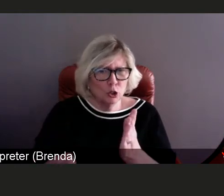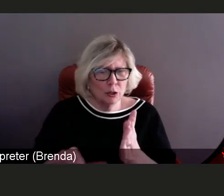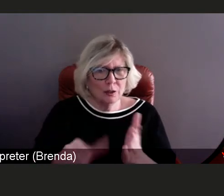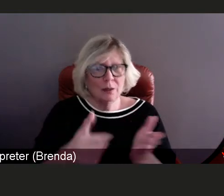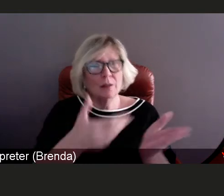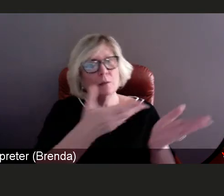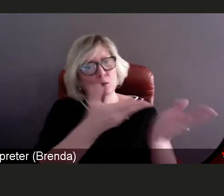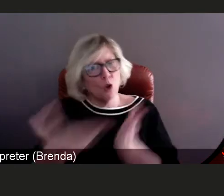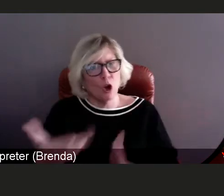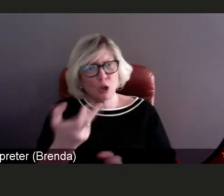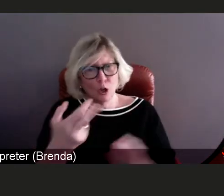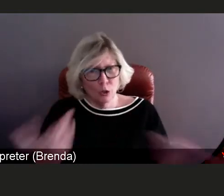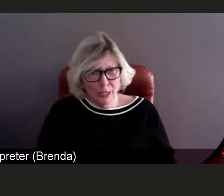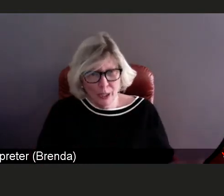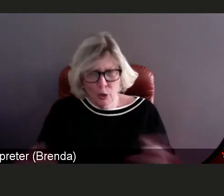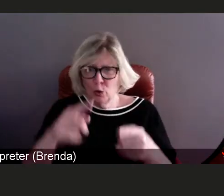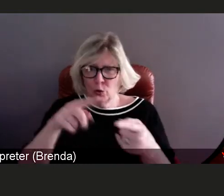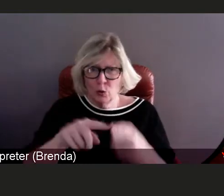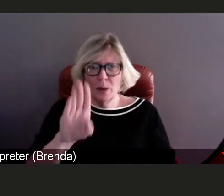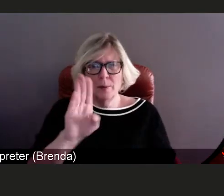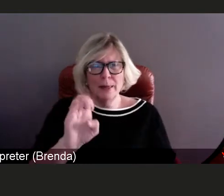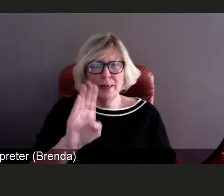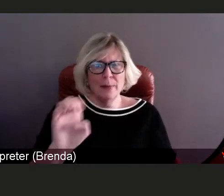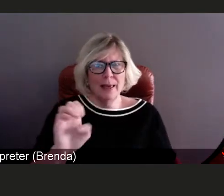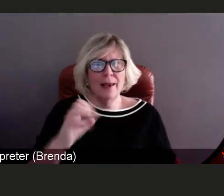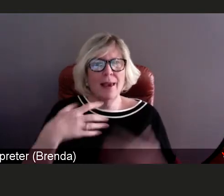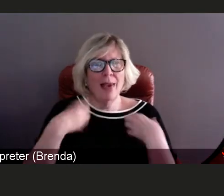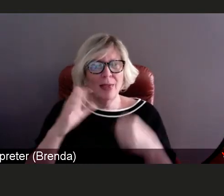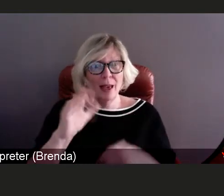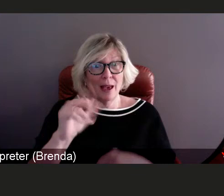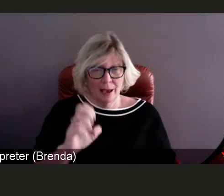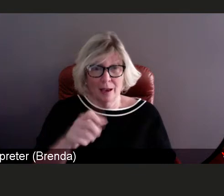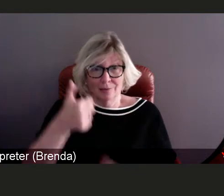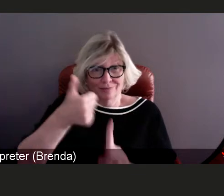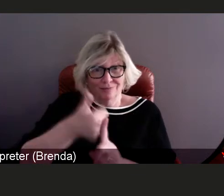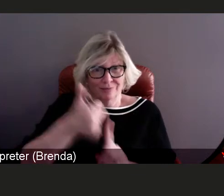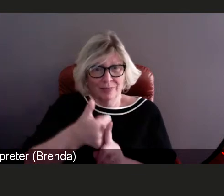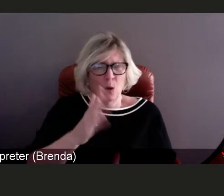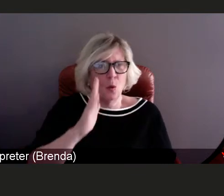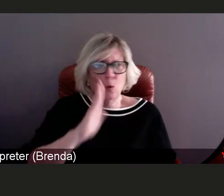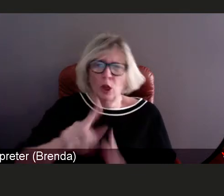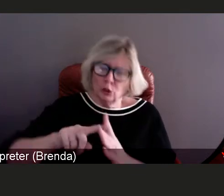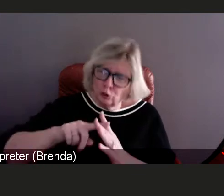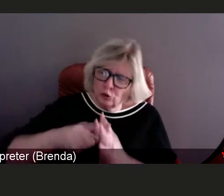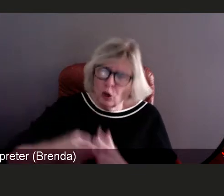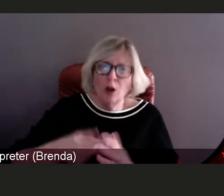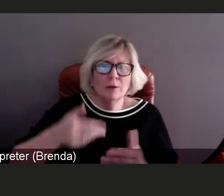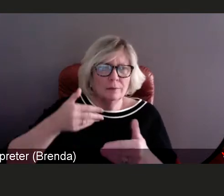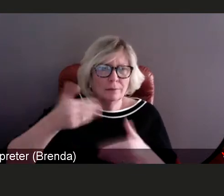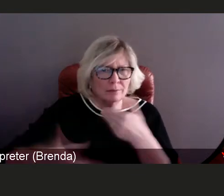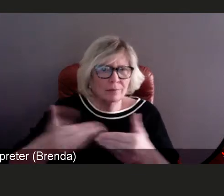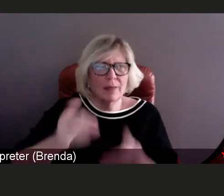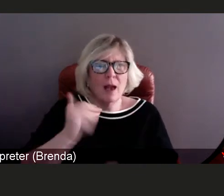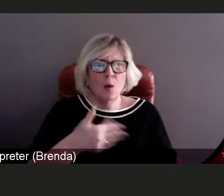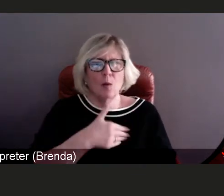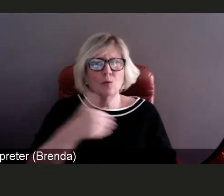to Beebe Healthcare who will really kick start our breast cancer and breast health program